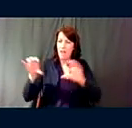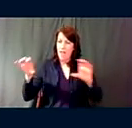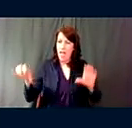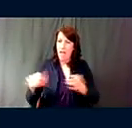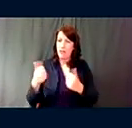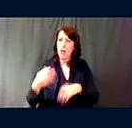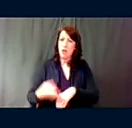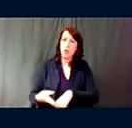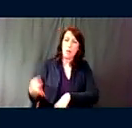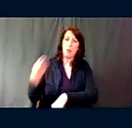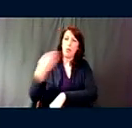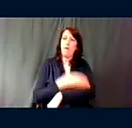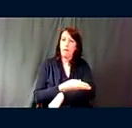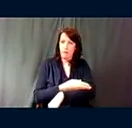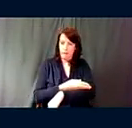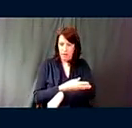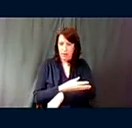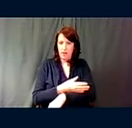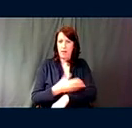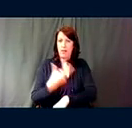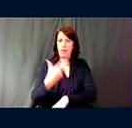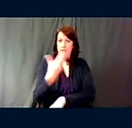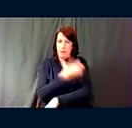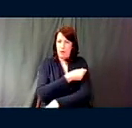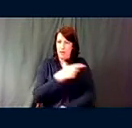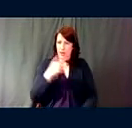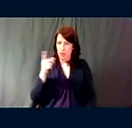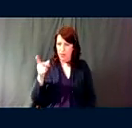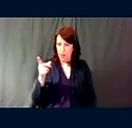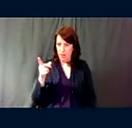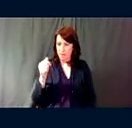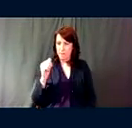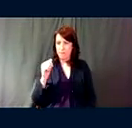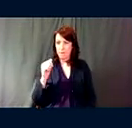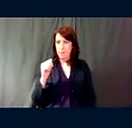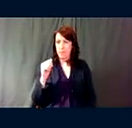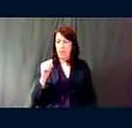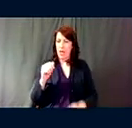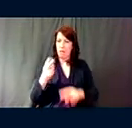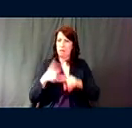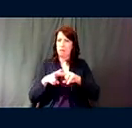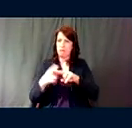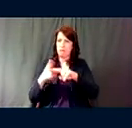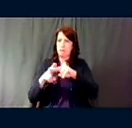BEEN DOING A LOT OF EFFORT IN HARYANA TO IMPROVE THE SUPPLY OF